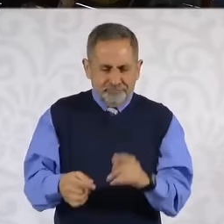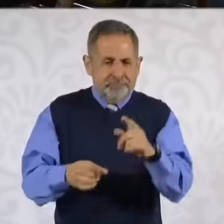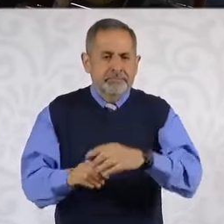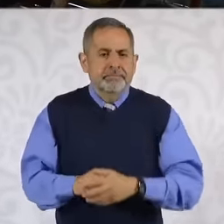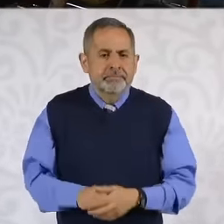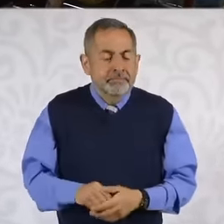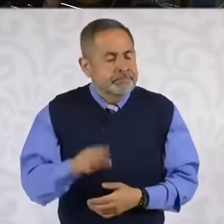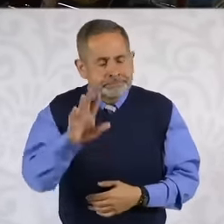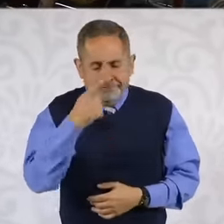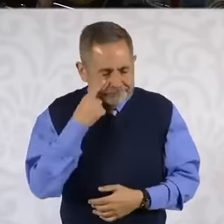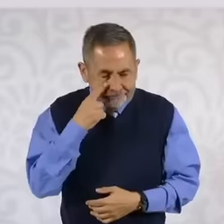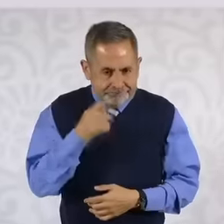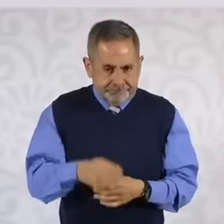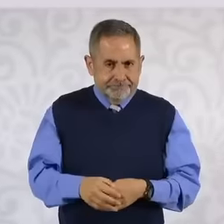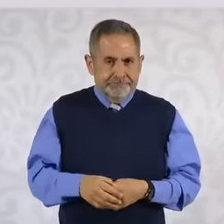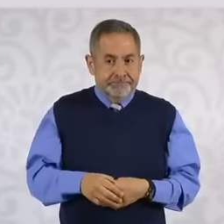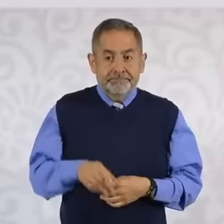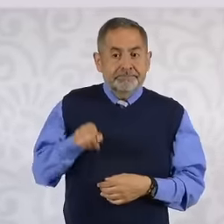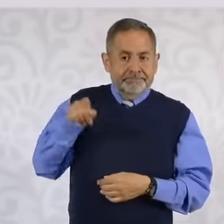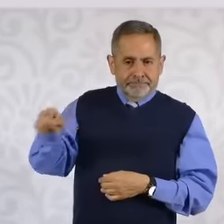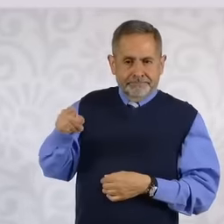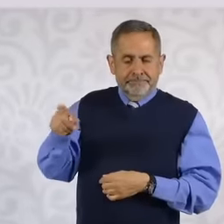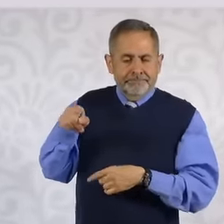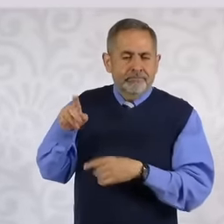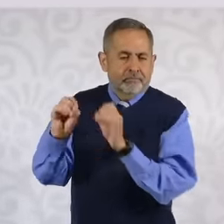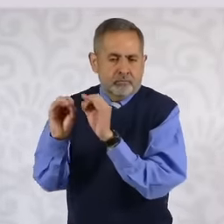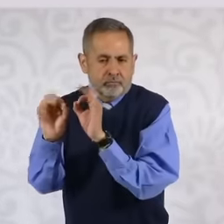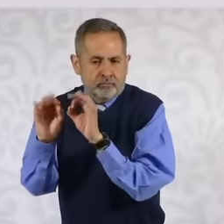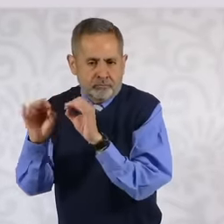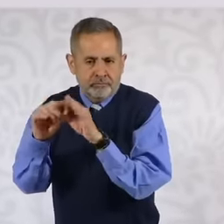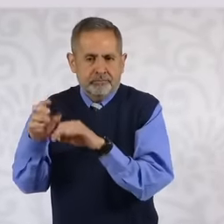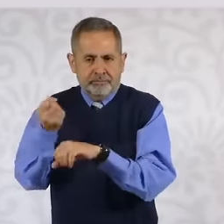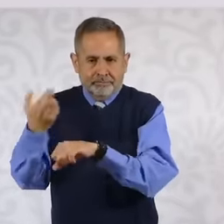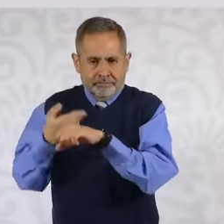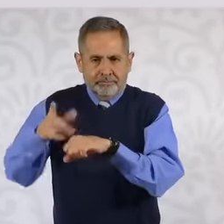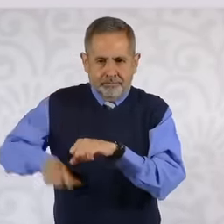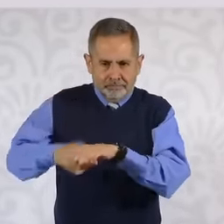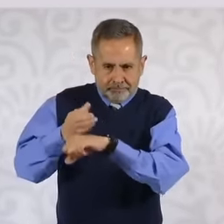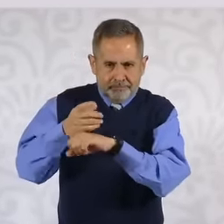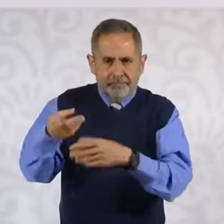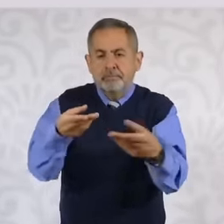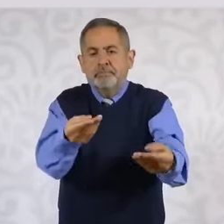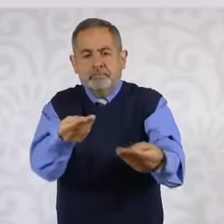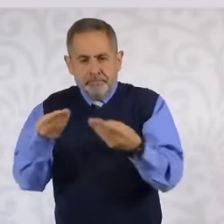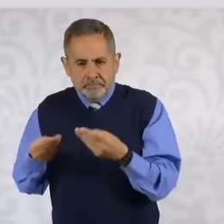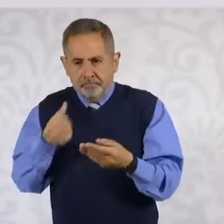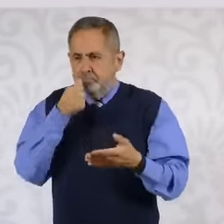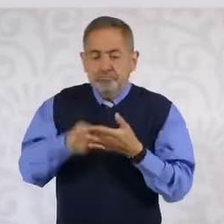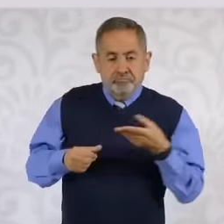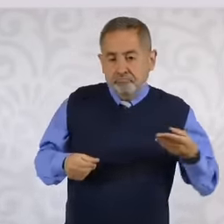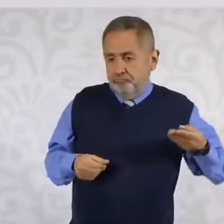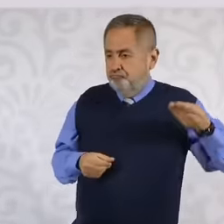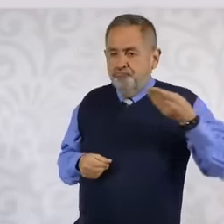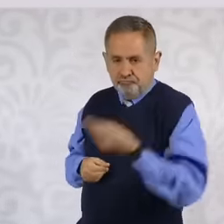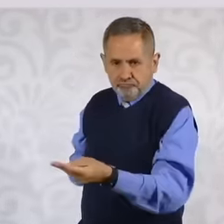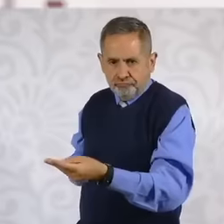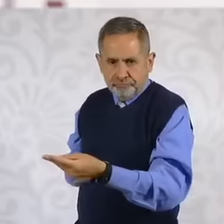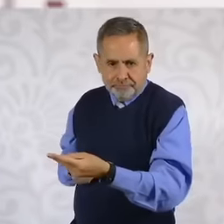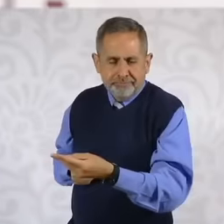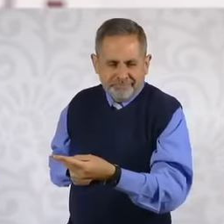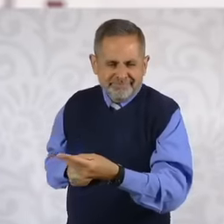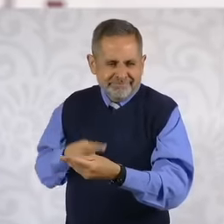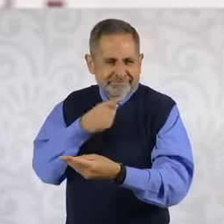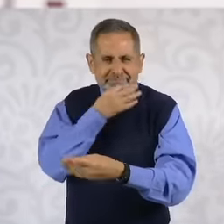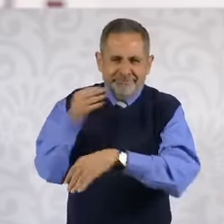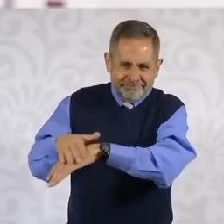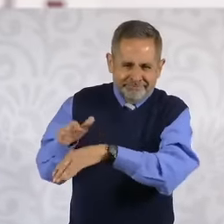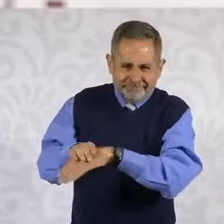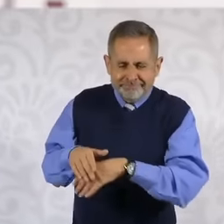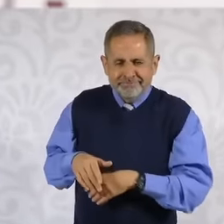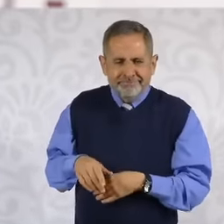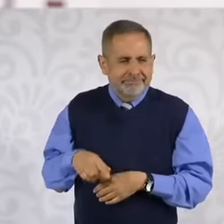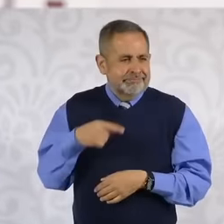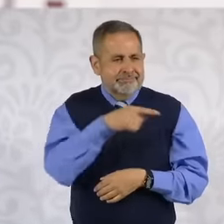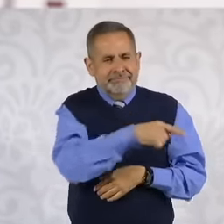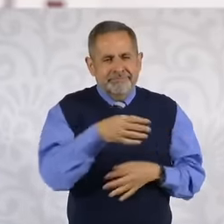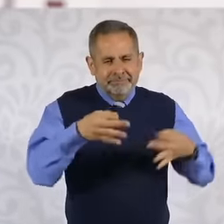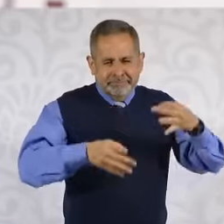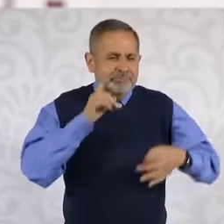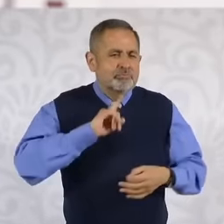that a notification arrives at the legal department, that notification from this court from the judge.